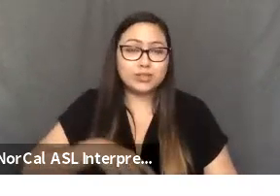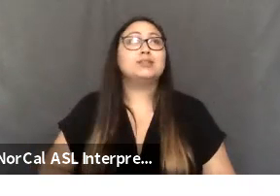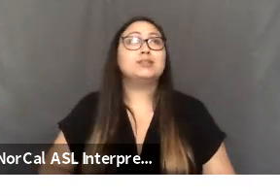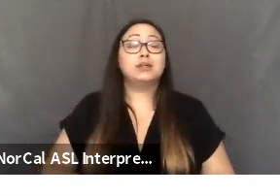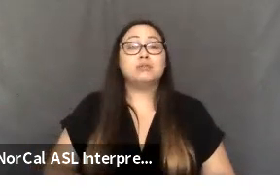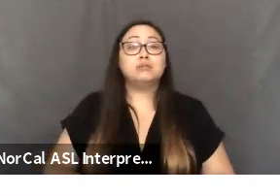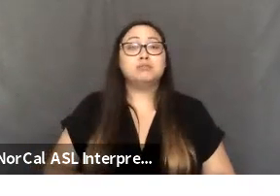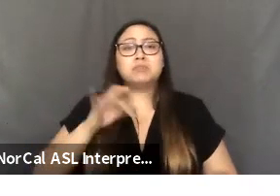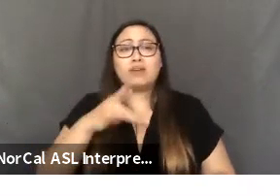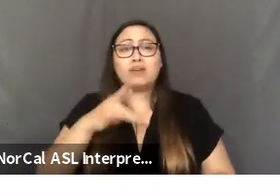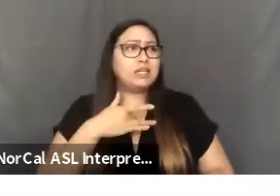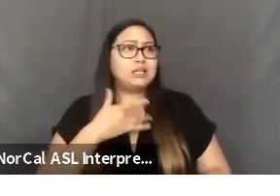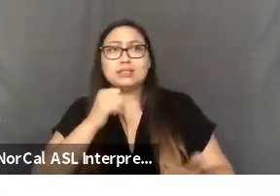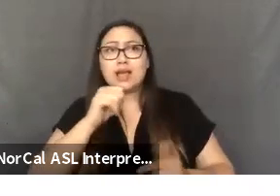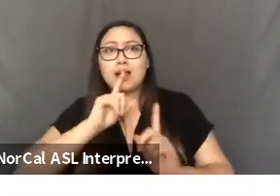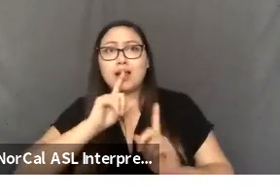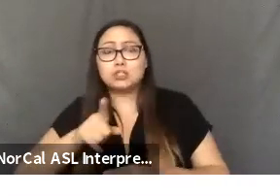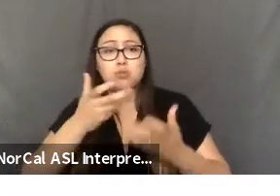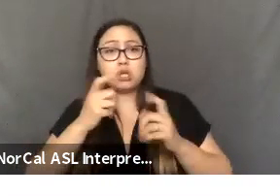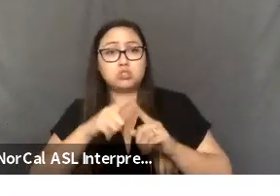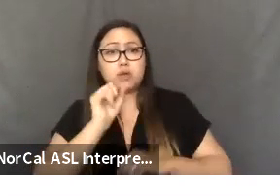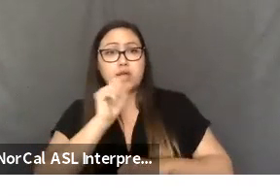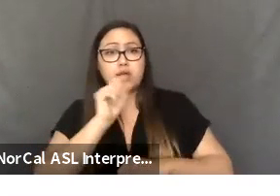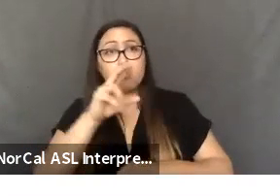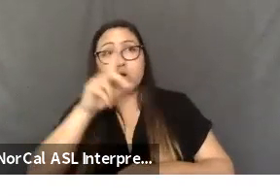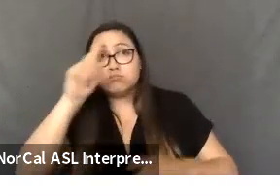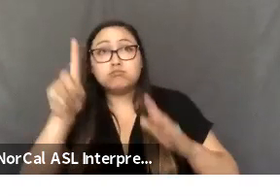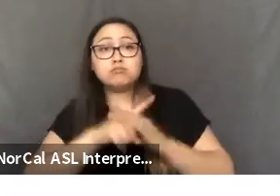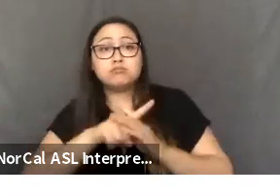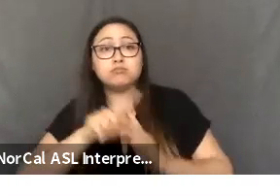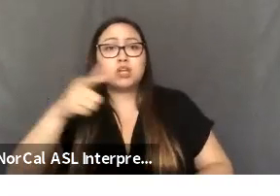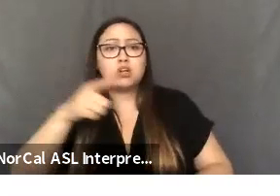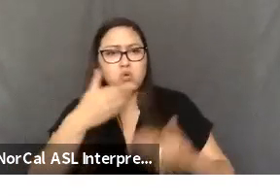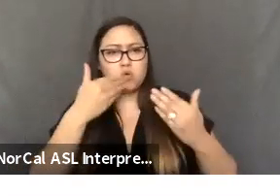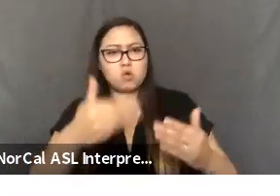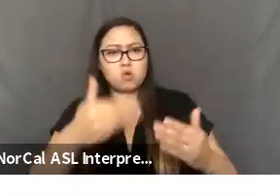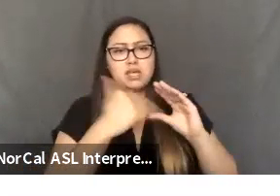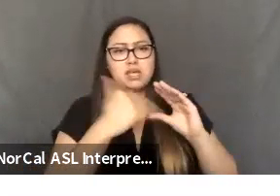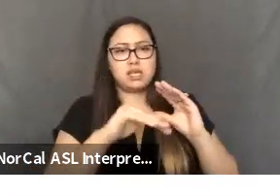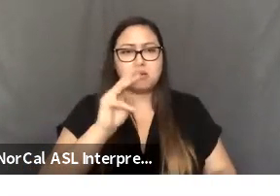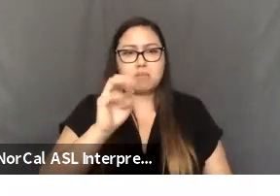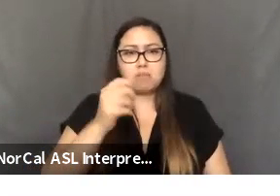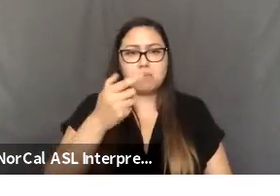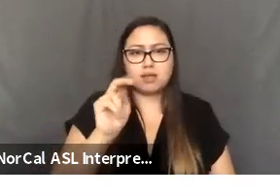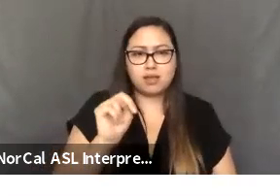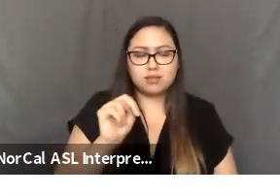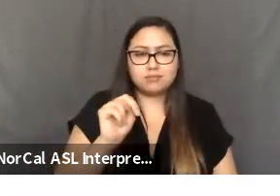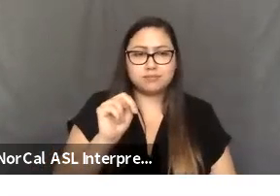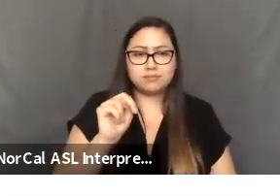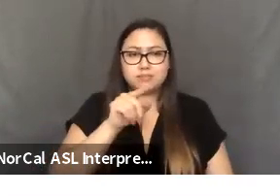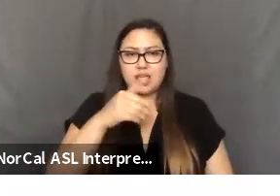email address right there if you would like to ask her a question after the session is done,